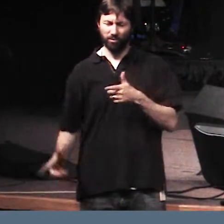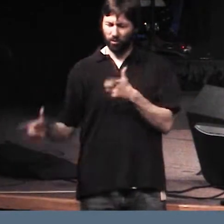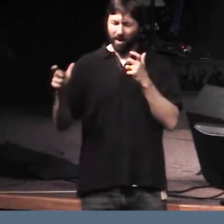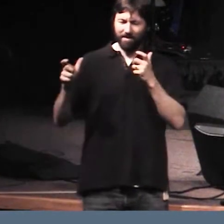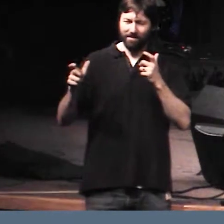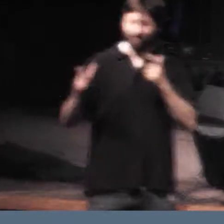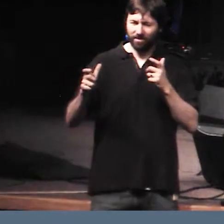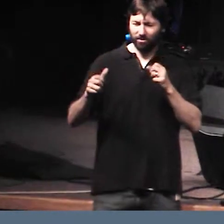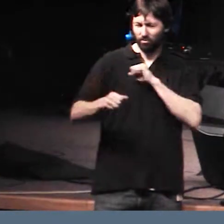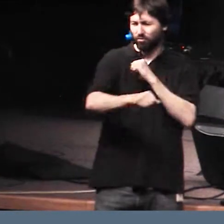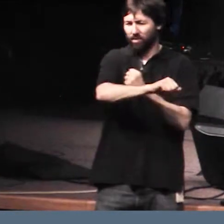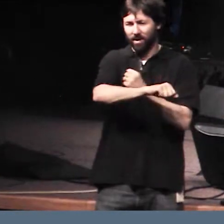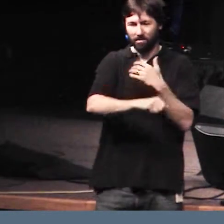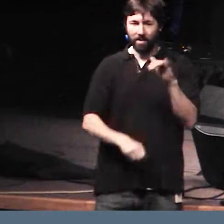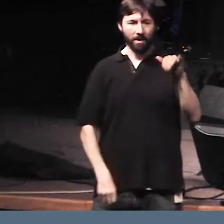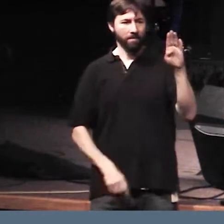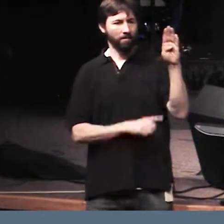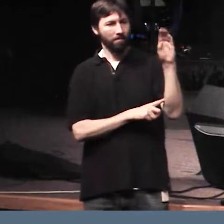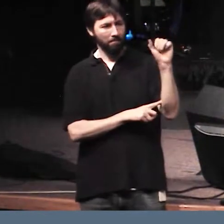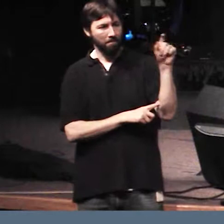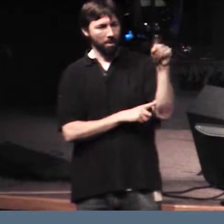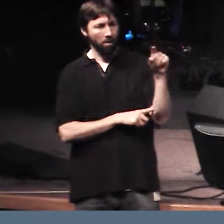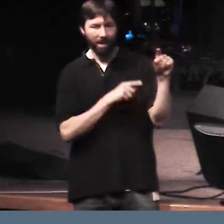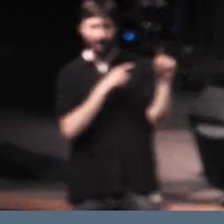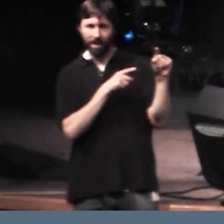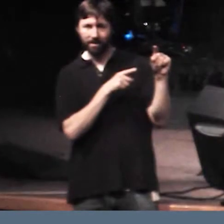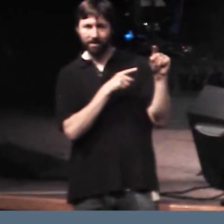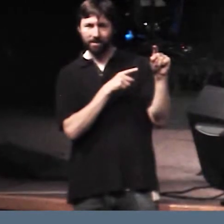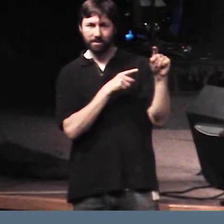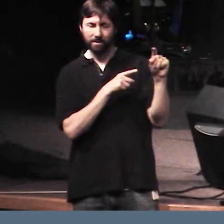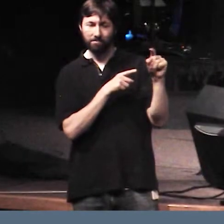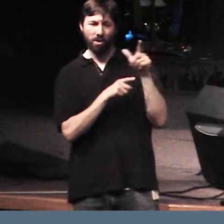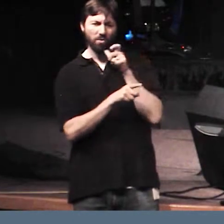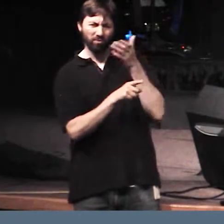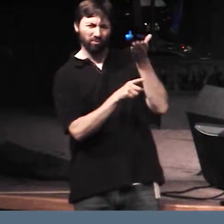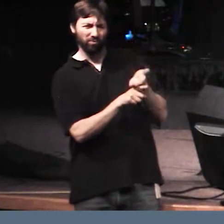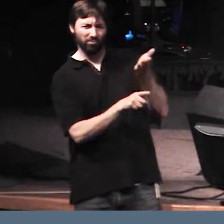swift strength - that's Boaz but more than that I've got to tell you a couple of things about Boaz first of all Boaz is a